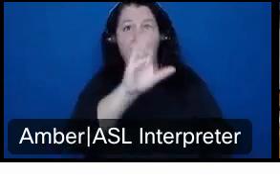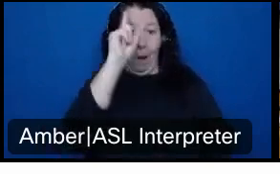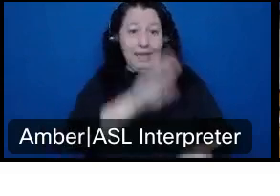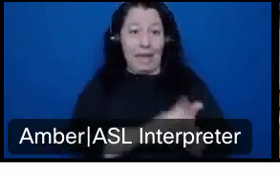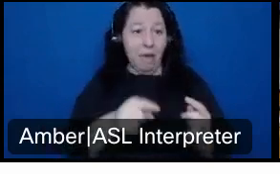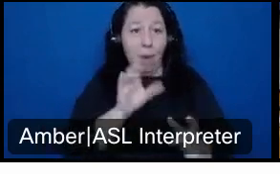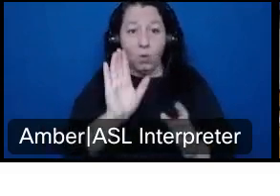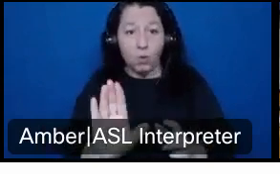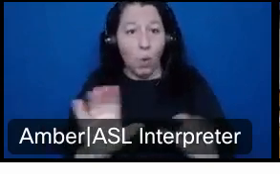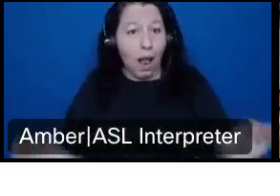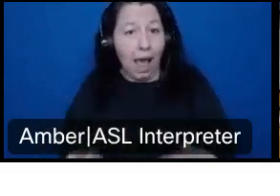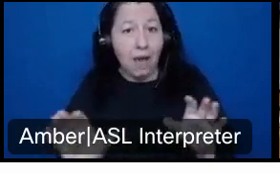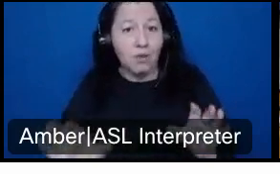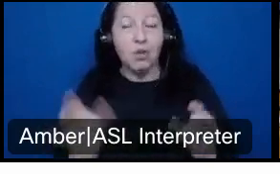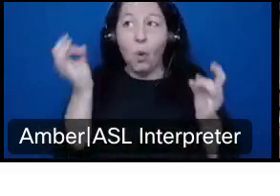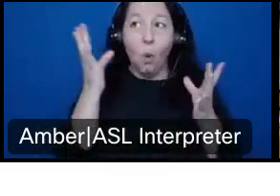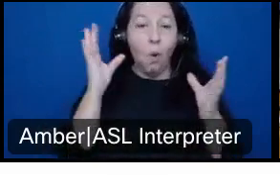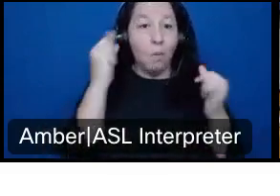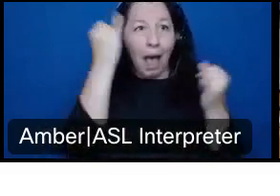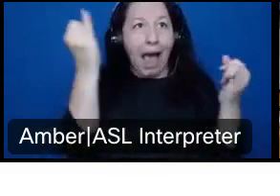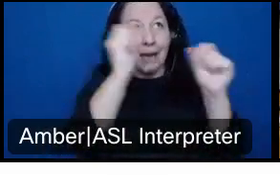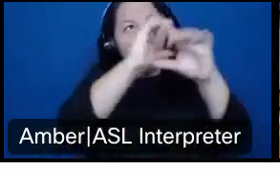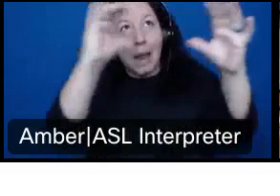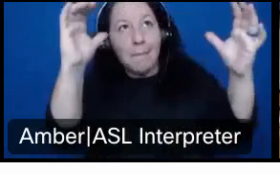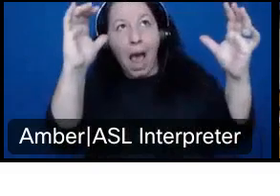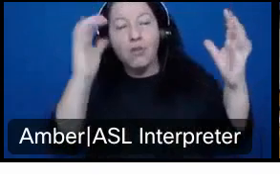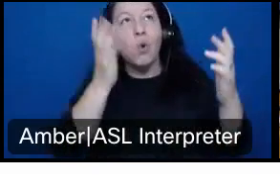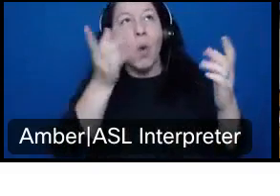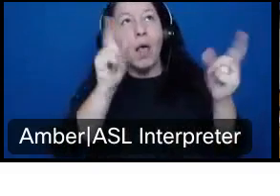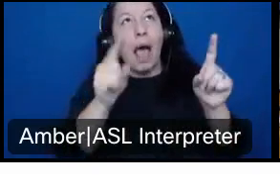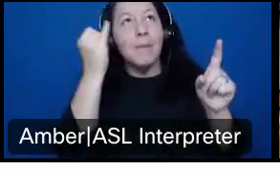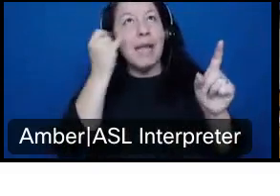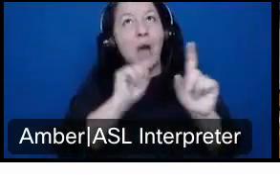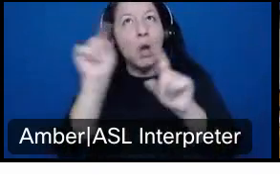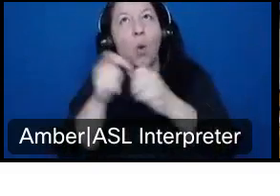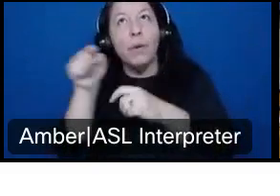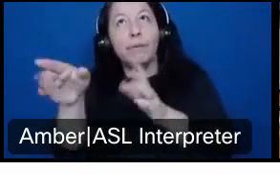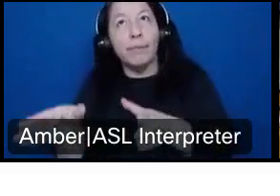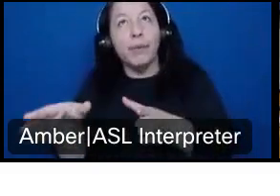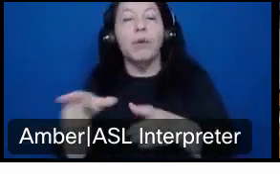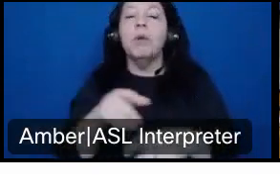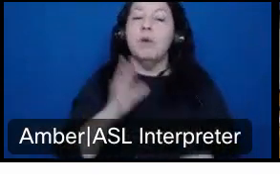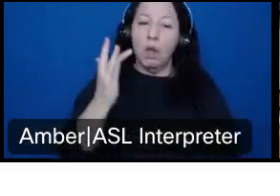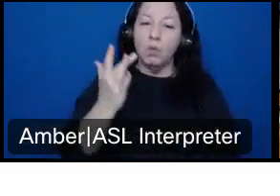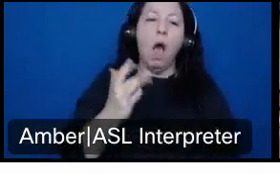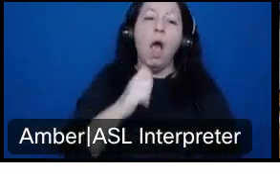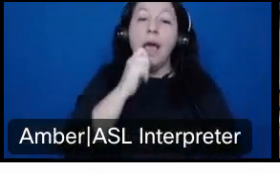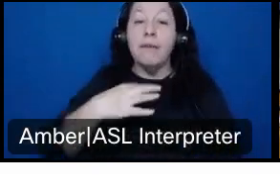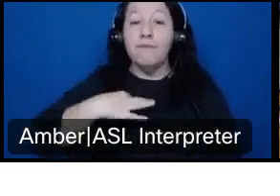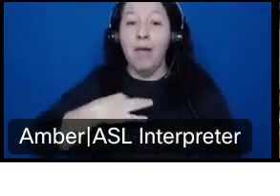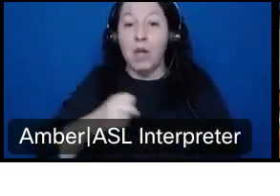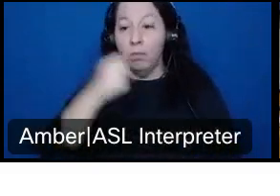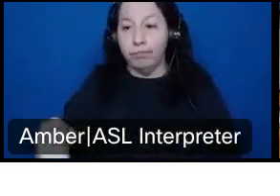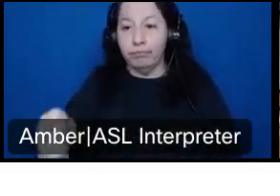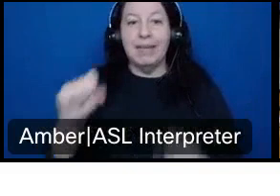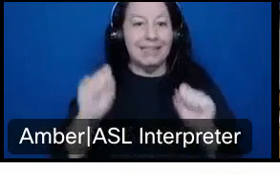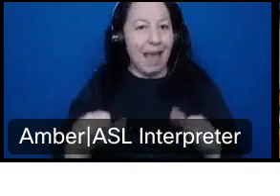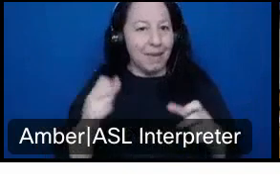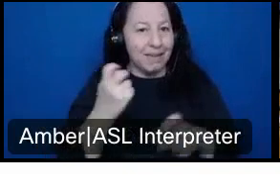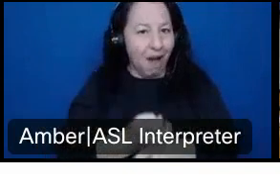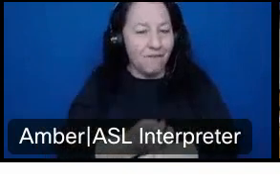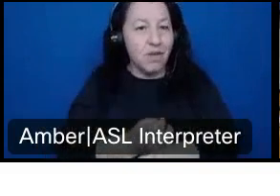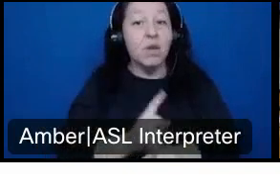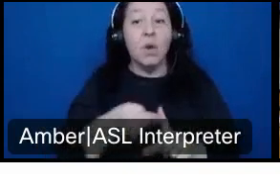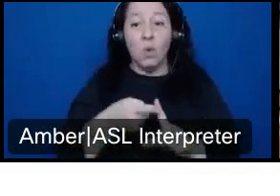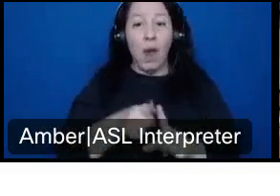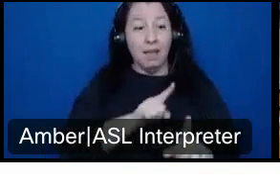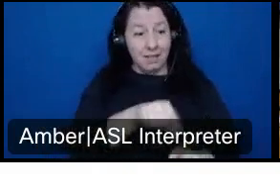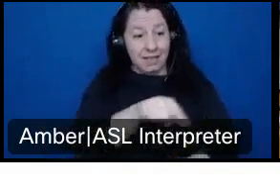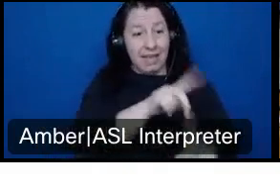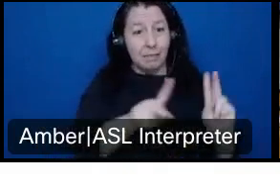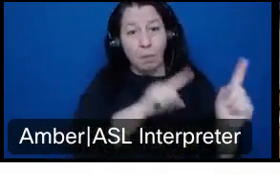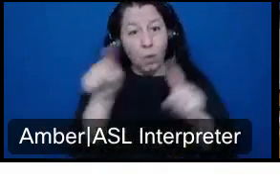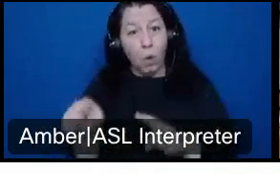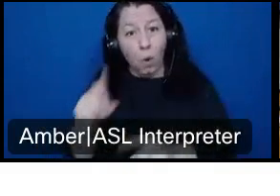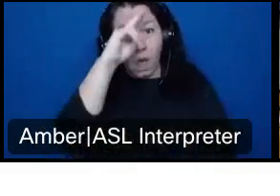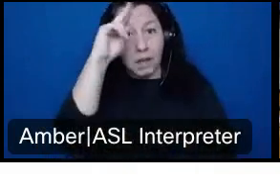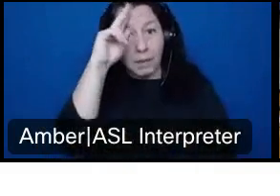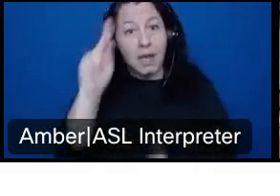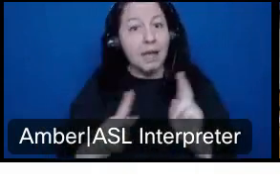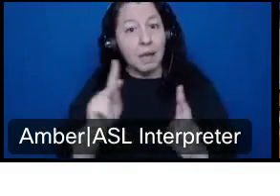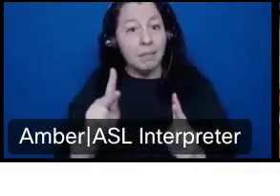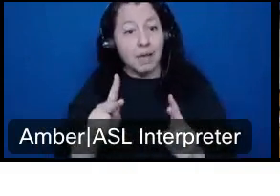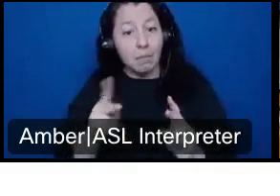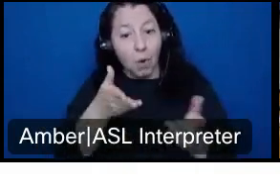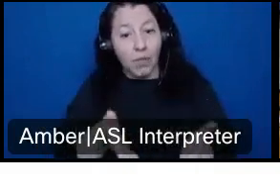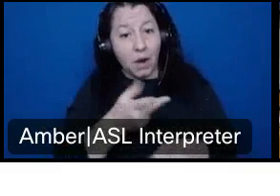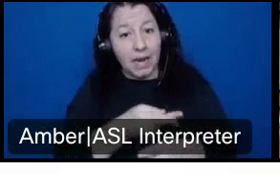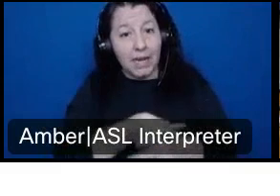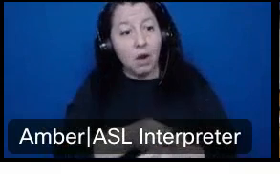About what's going to happen and I, and that's why an involuntary movement can be difficult, but then when they're in a hospital and the people around them are doctors and nurses and asking them, how they are and providing food,